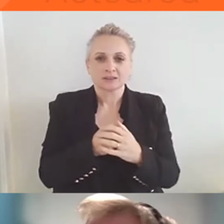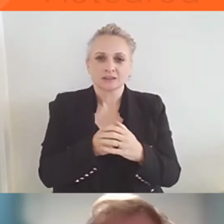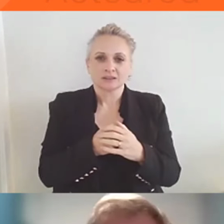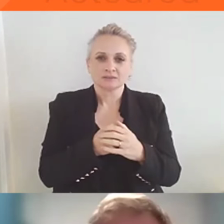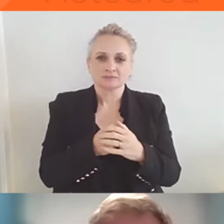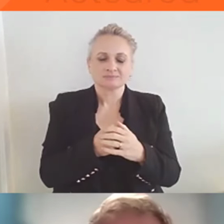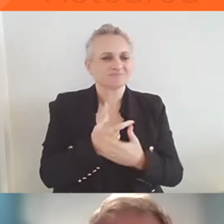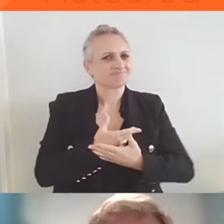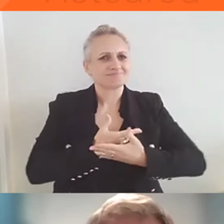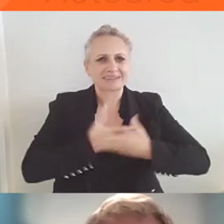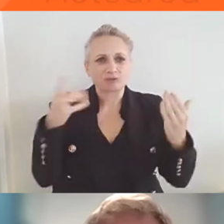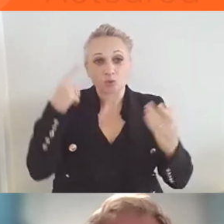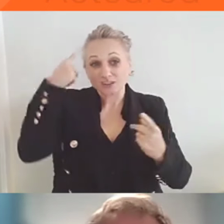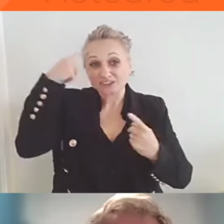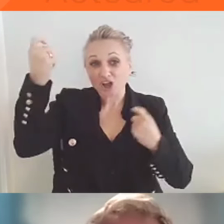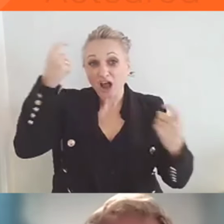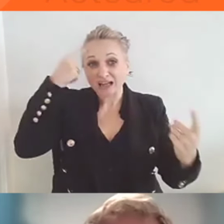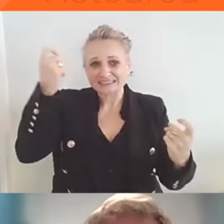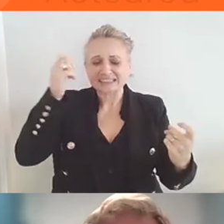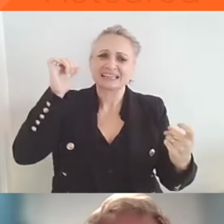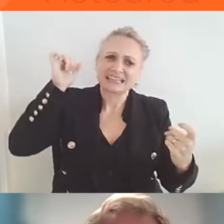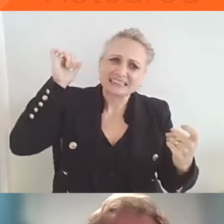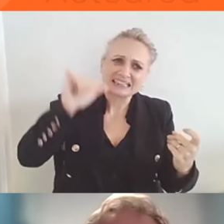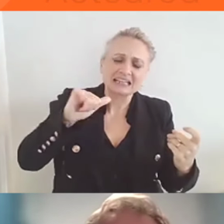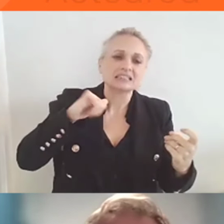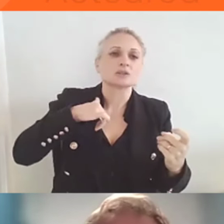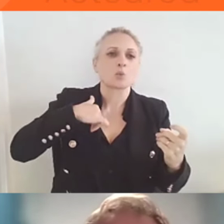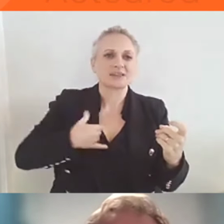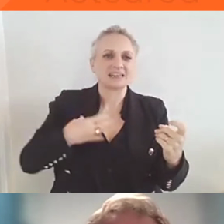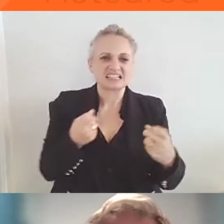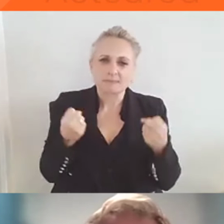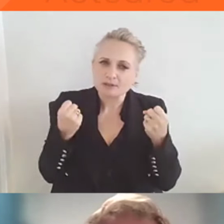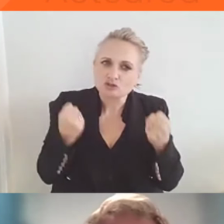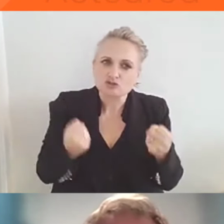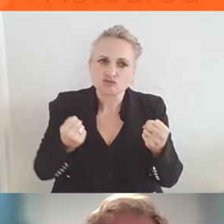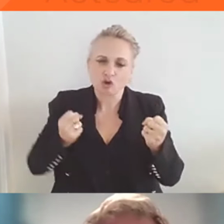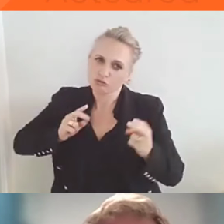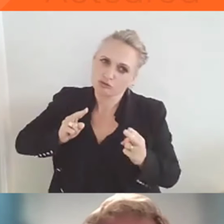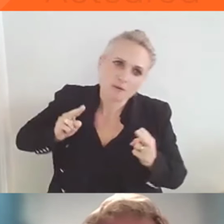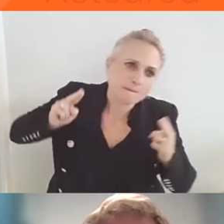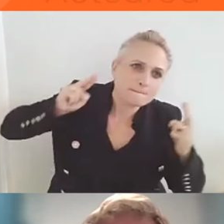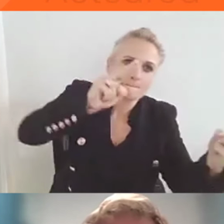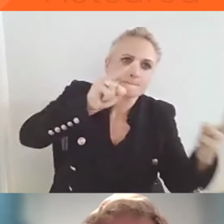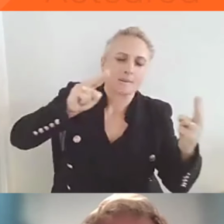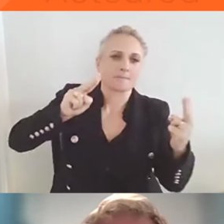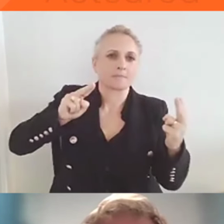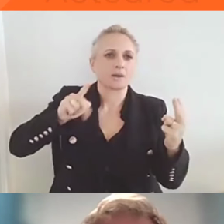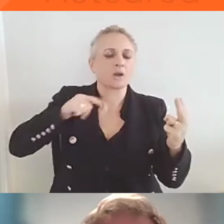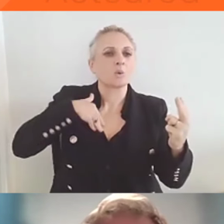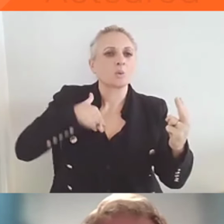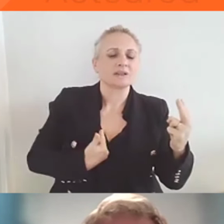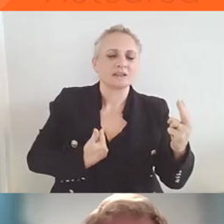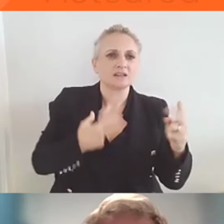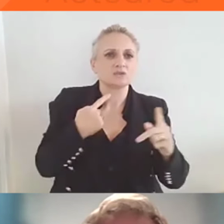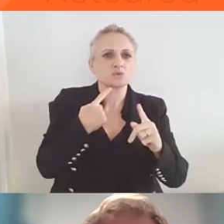sentiment for the need for teeth. The built environment reflects what is profitable and legal. And that is fundamental. It does not